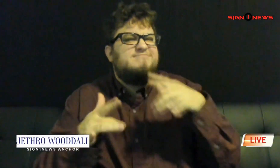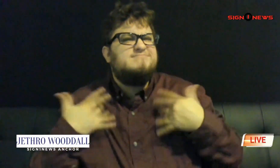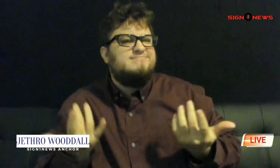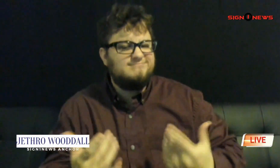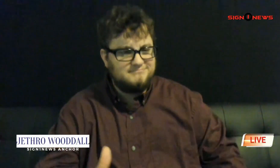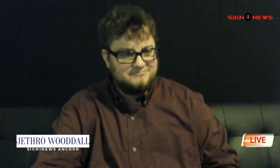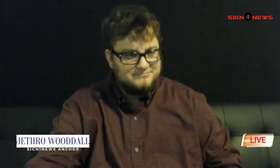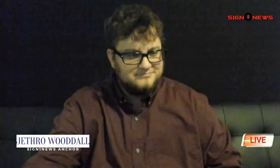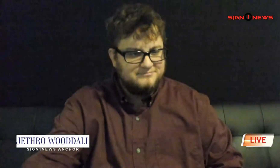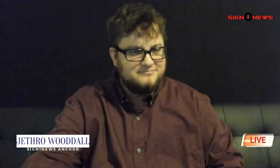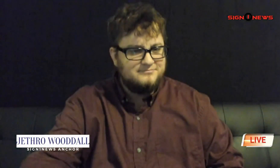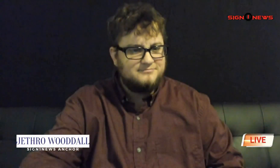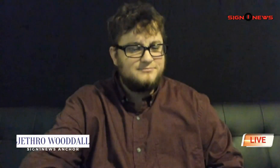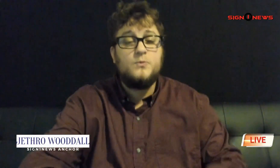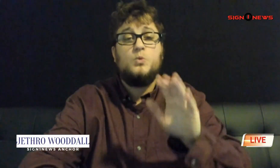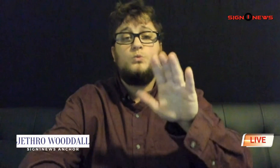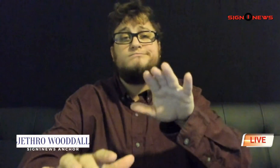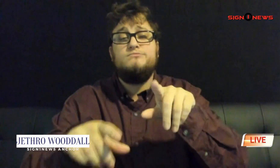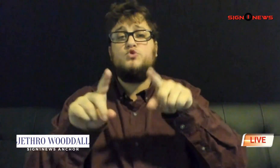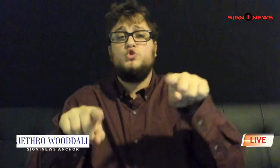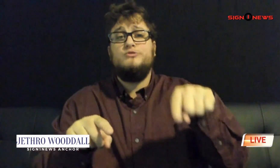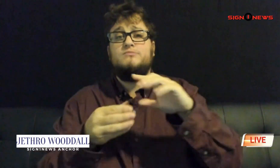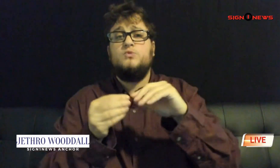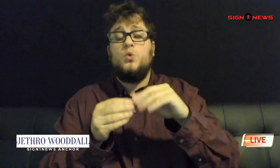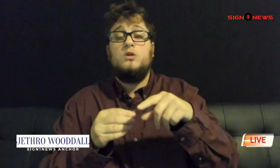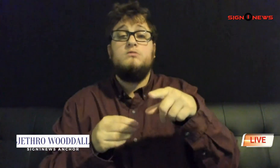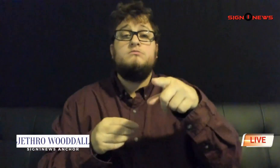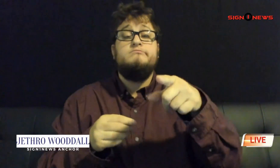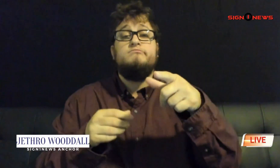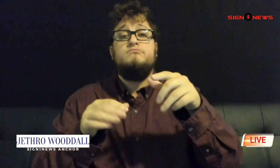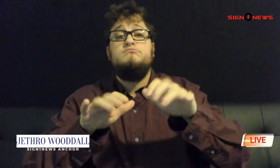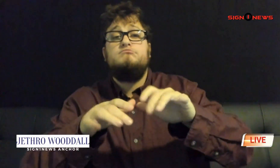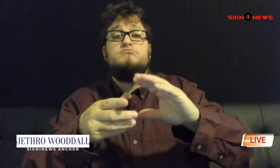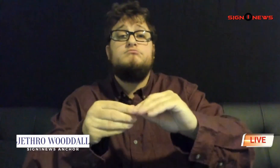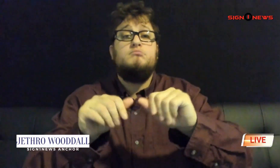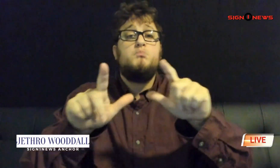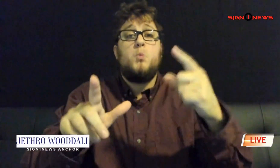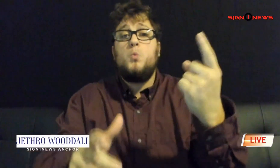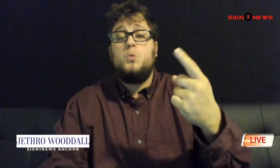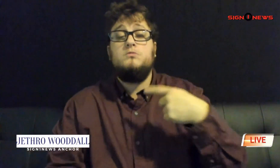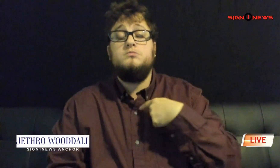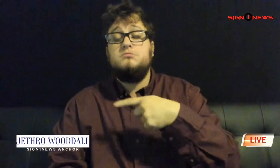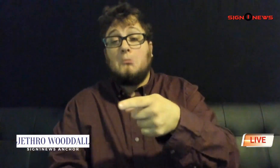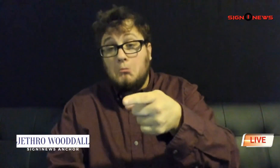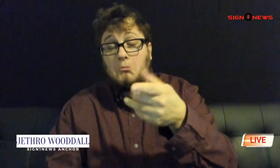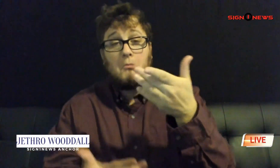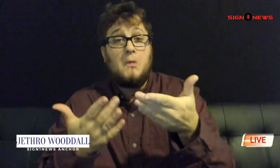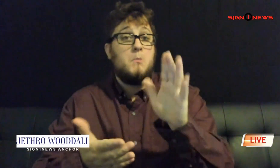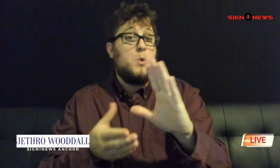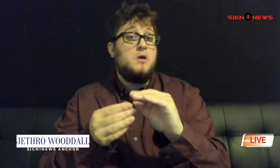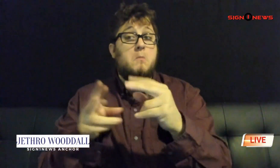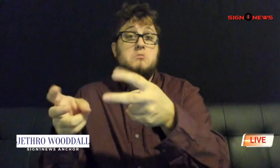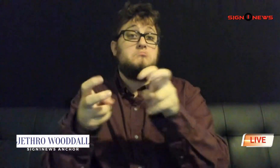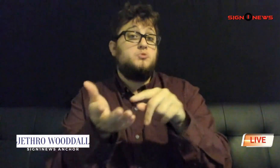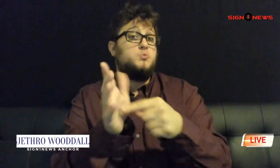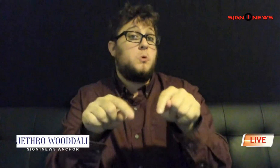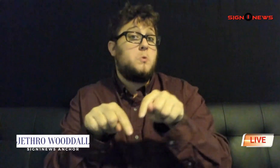trending stories making headlines today if you post an interesting comment during this update we